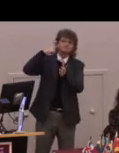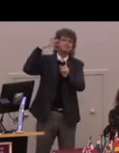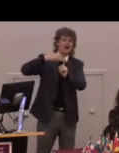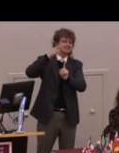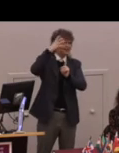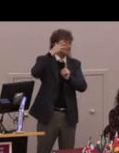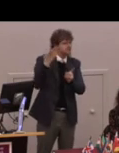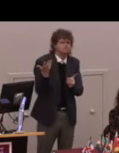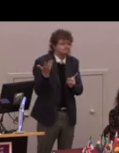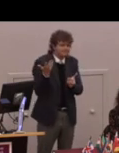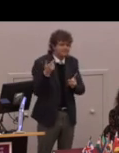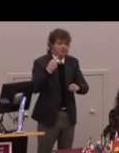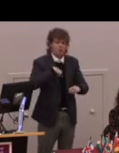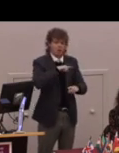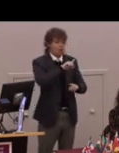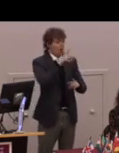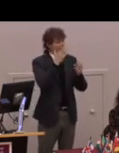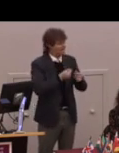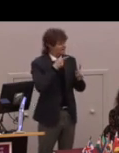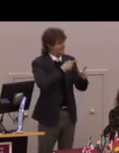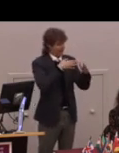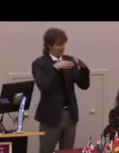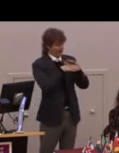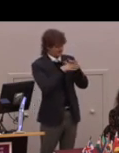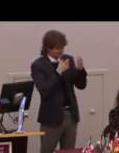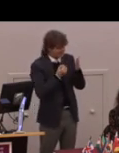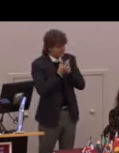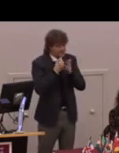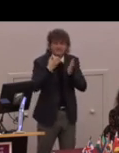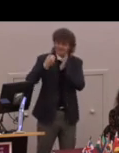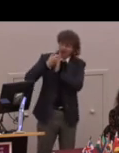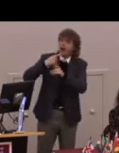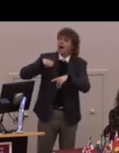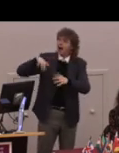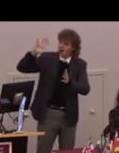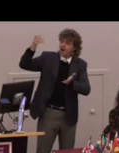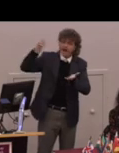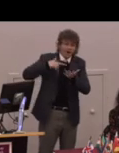how will we be able to make decisions about our lives and our communities? Especially